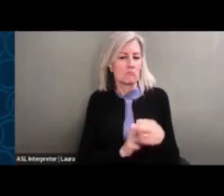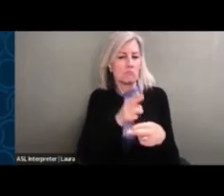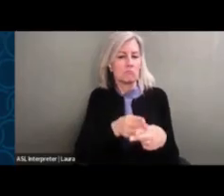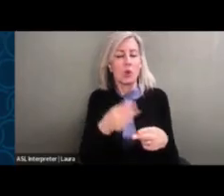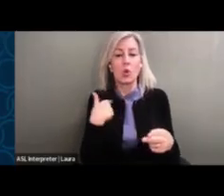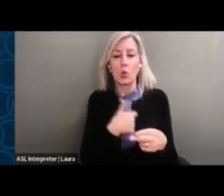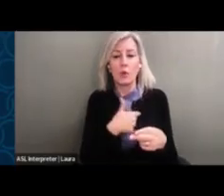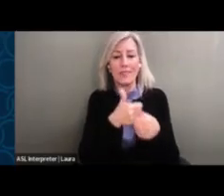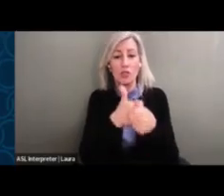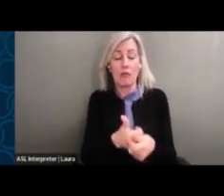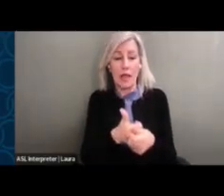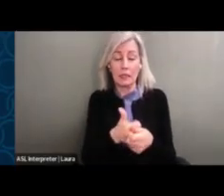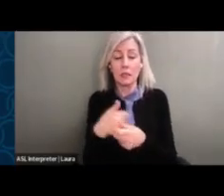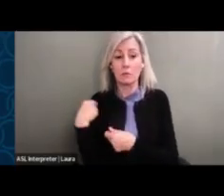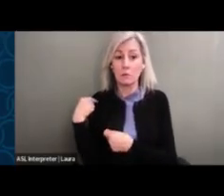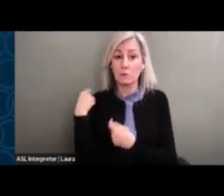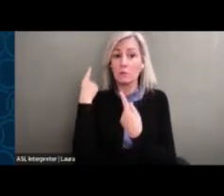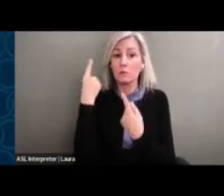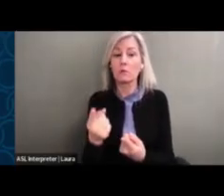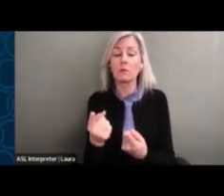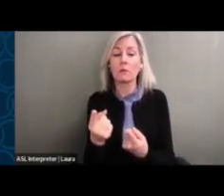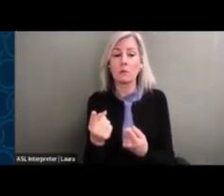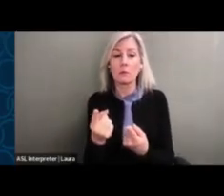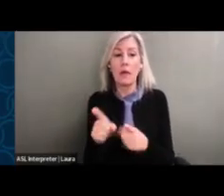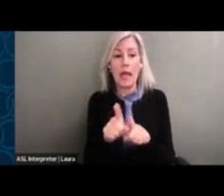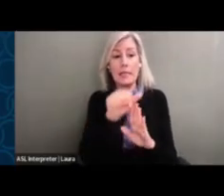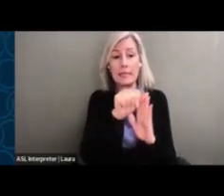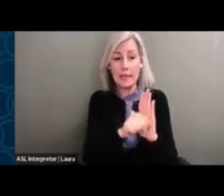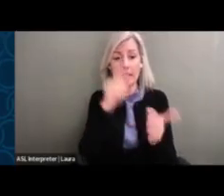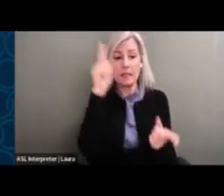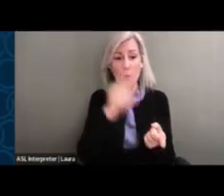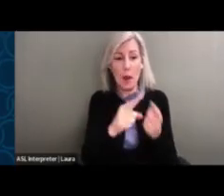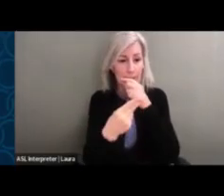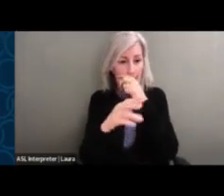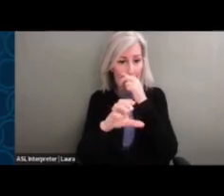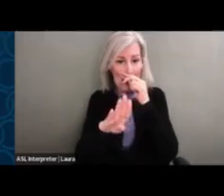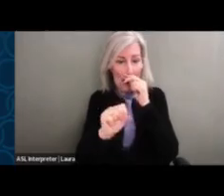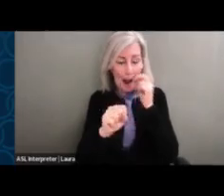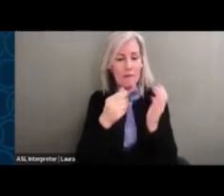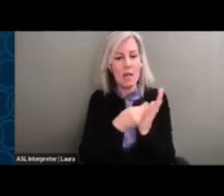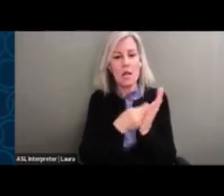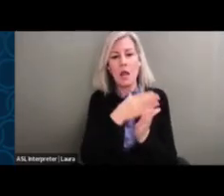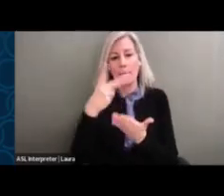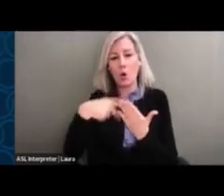Back one, please. Just to mention, we have tracked over time